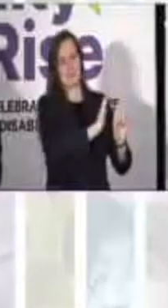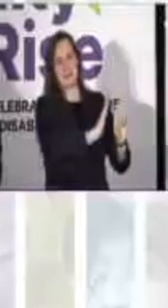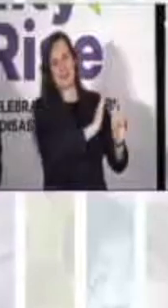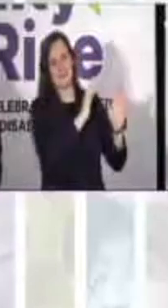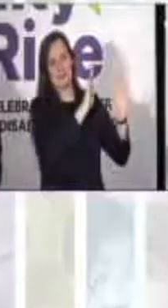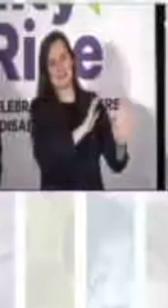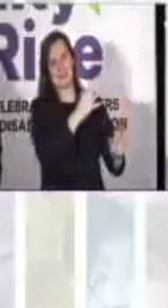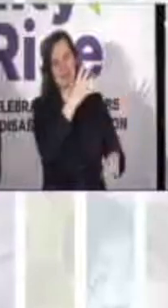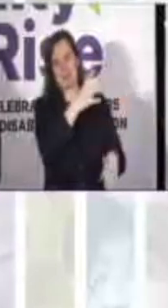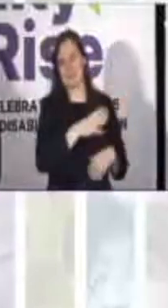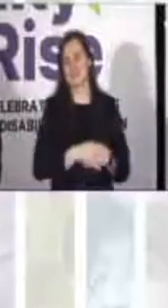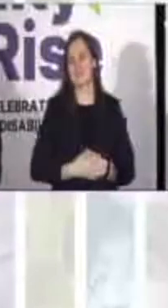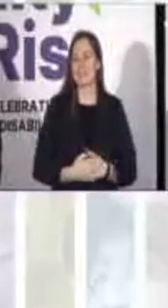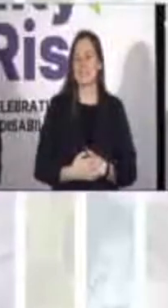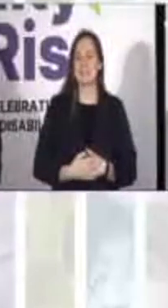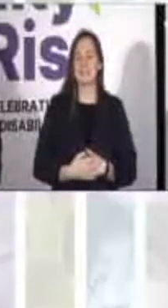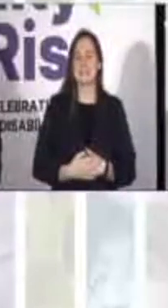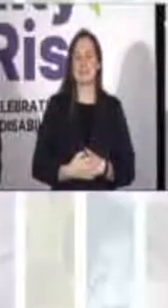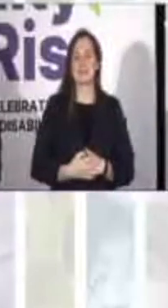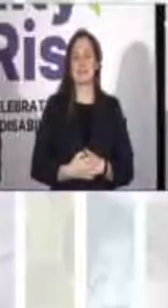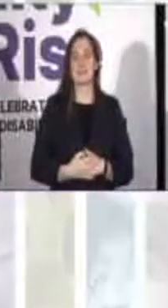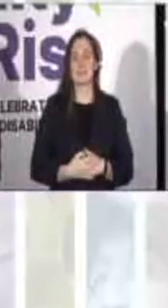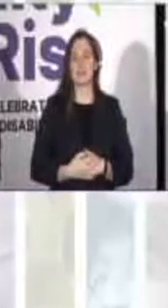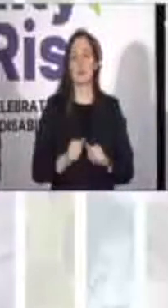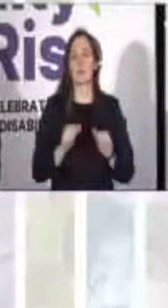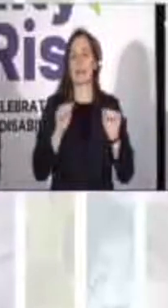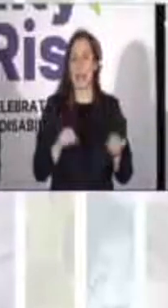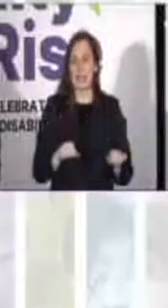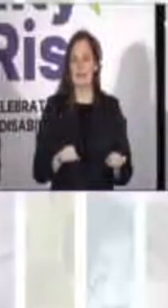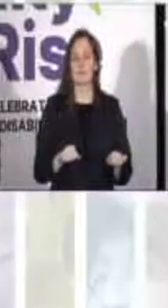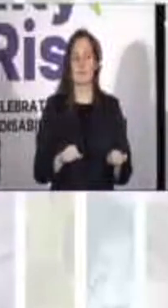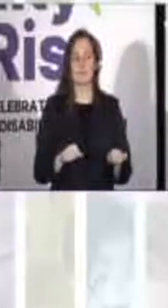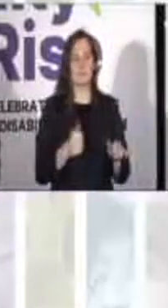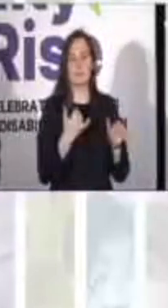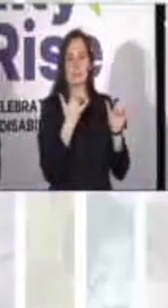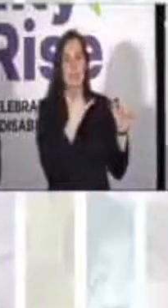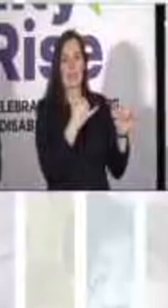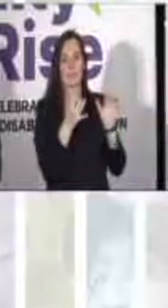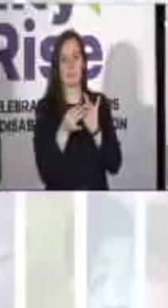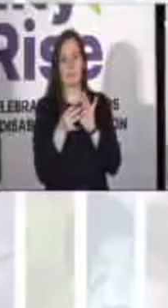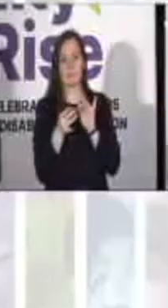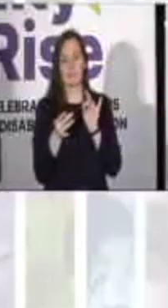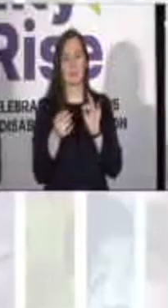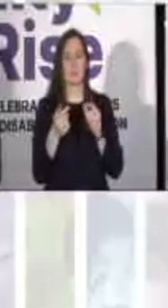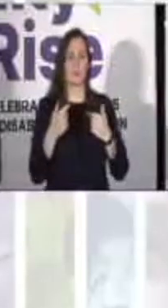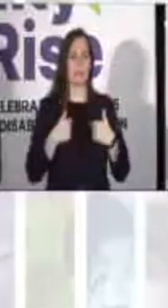I THINK I CAN ECHO A LOT OF THE THINGS SHE HAS SAID. I AM ALSO HONOURED AND HUMBLED TO BE HERE